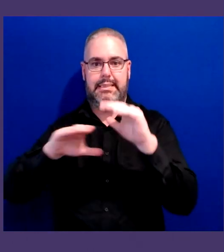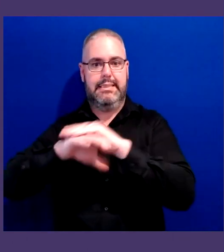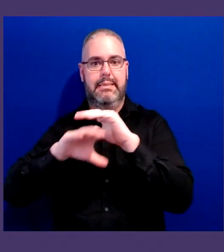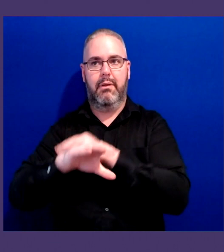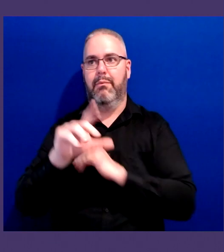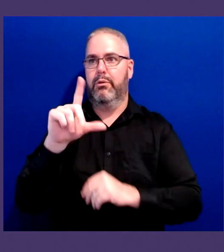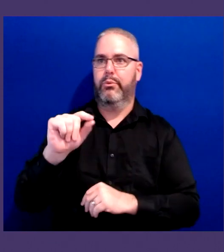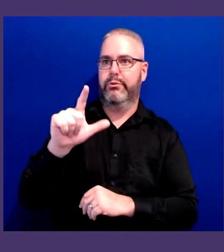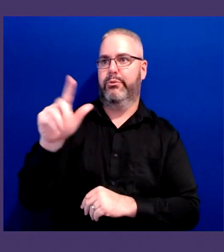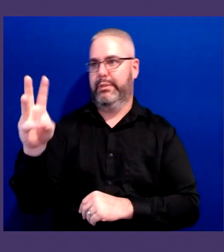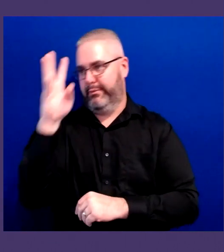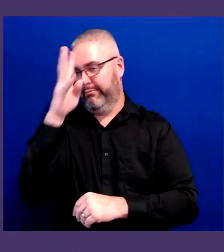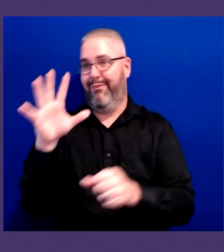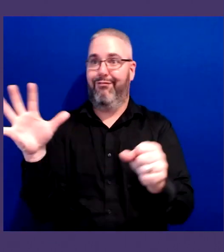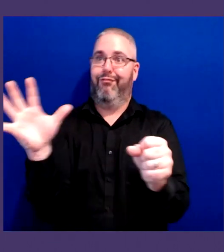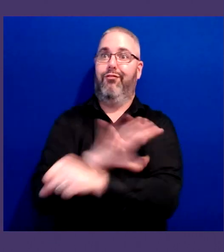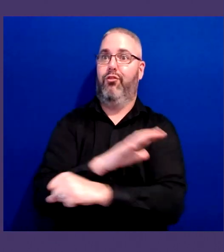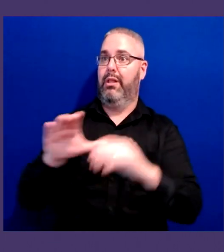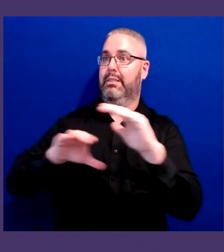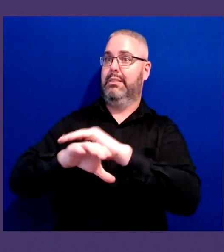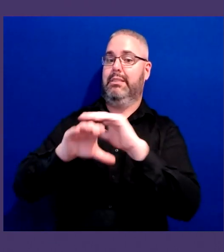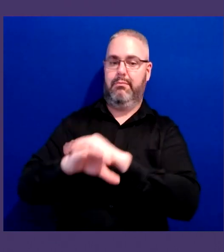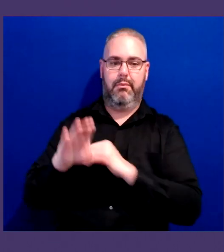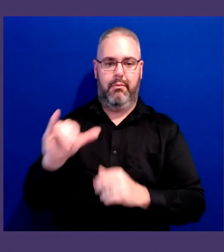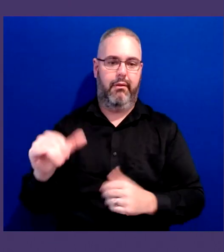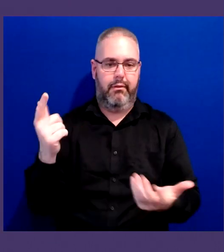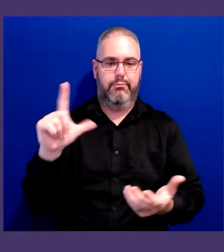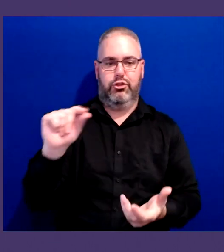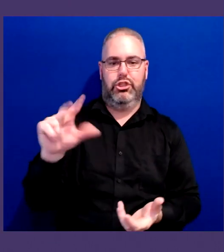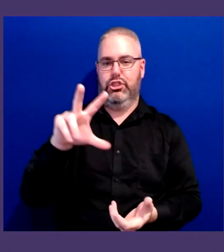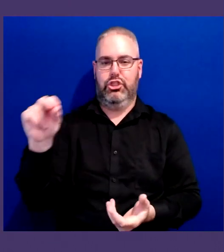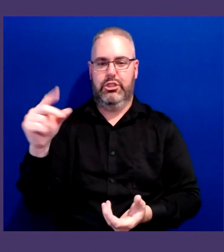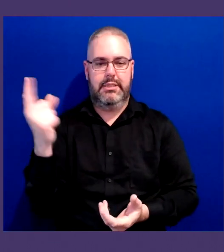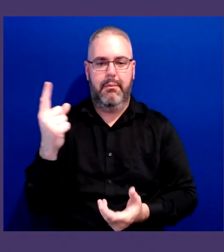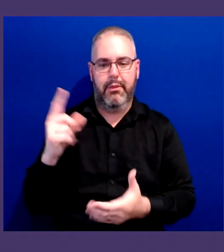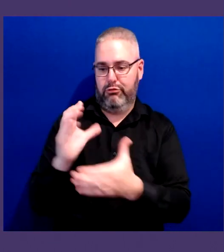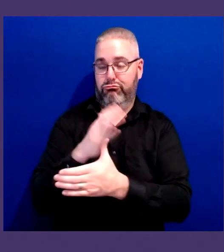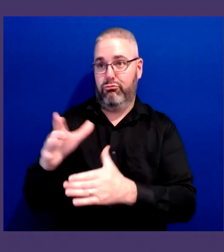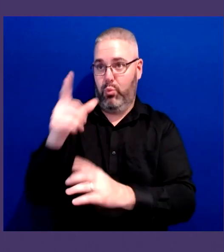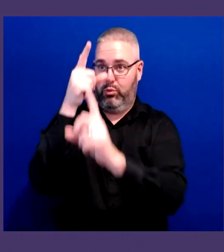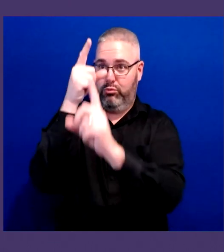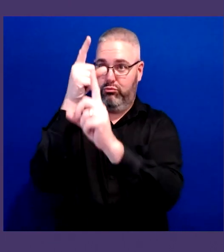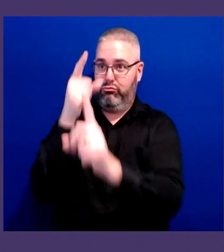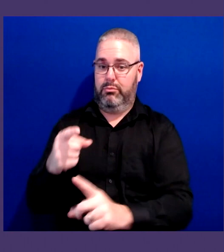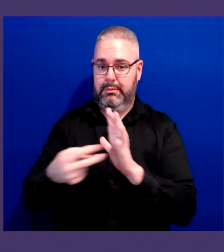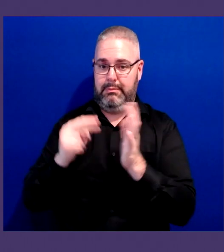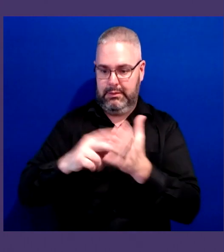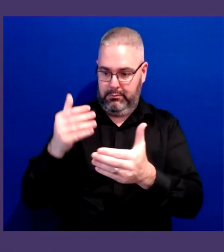fully accessible by 2030. Sharing your targets, which means you've got to make progress towards them.